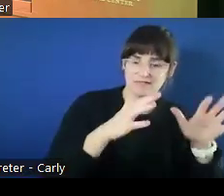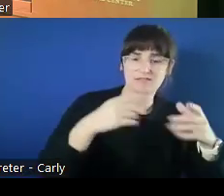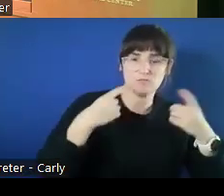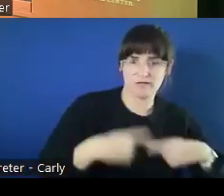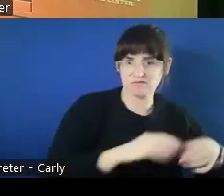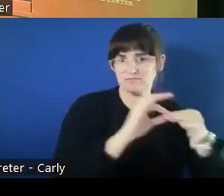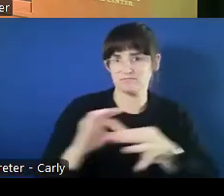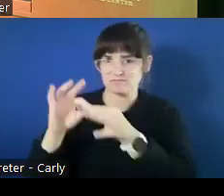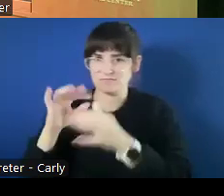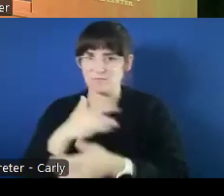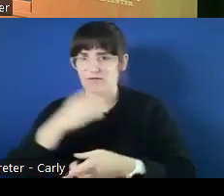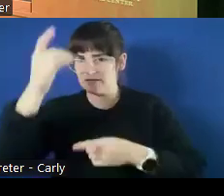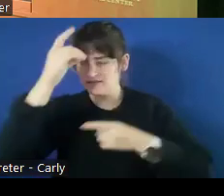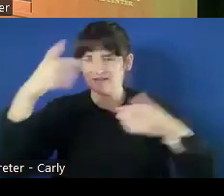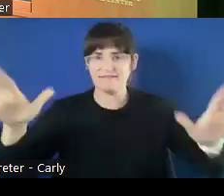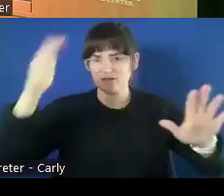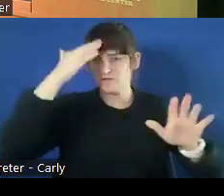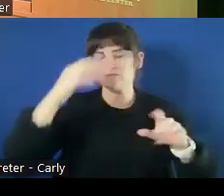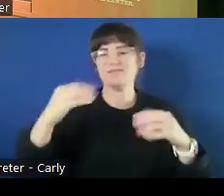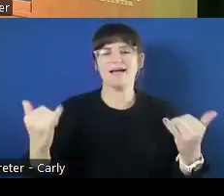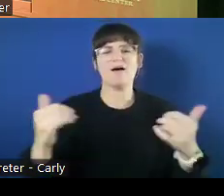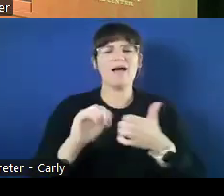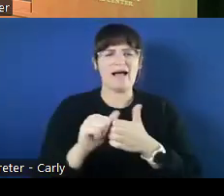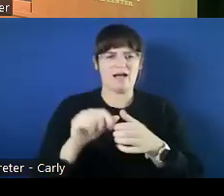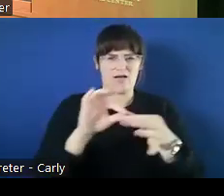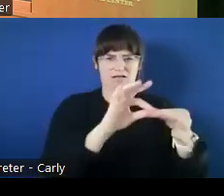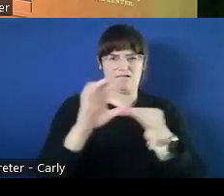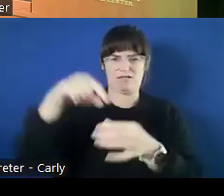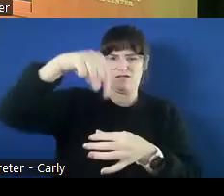comes up as to how are they related and there have been a number of studies that